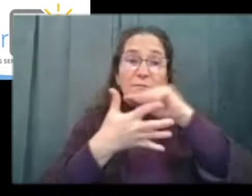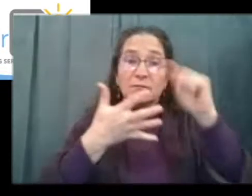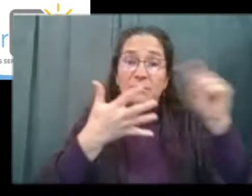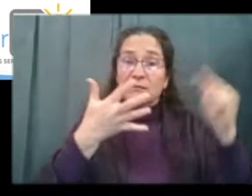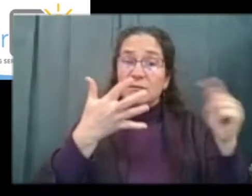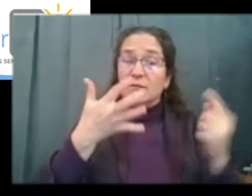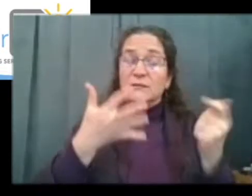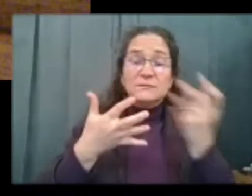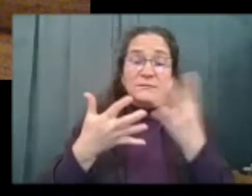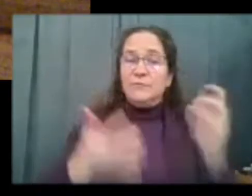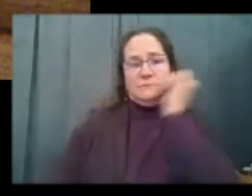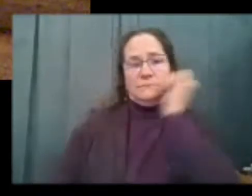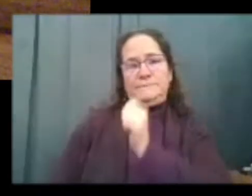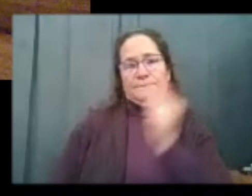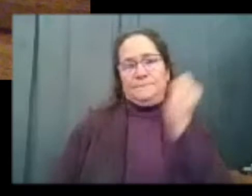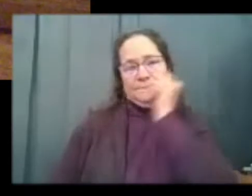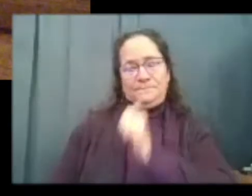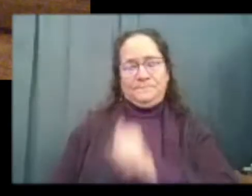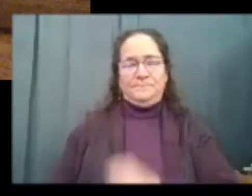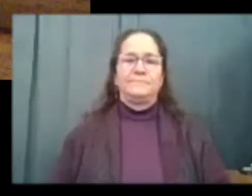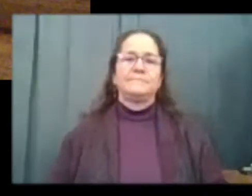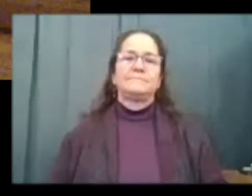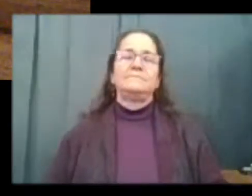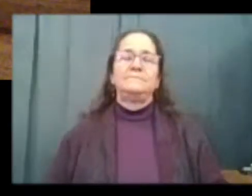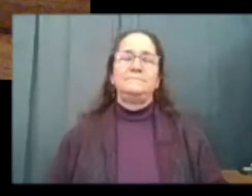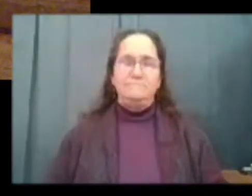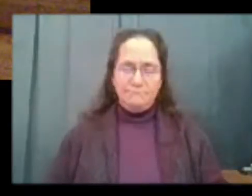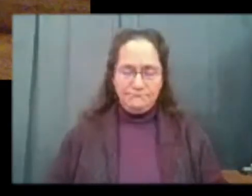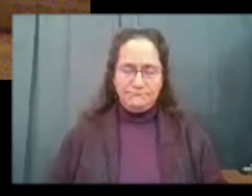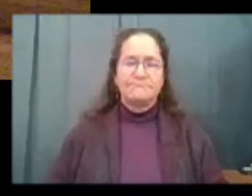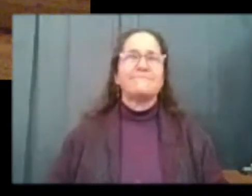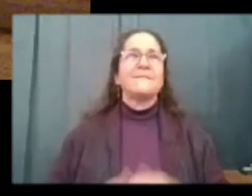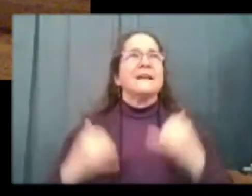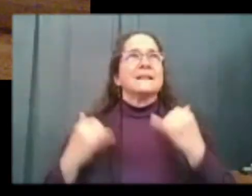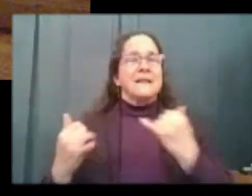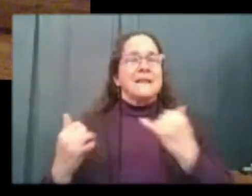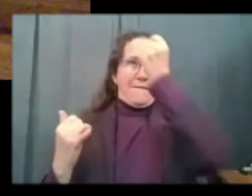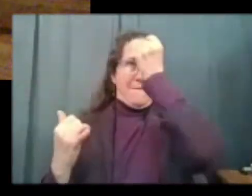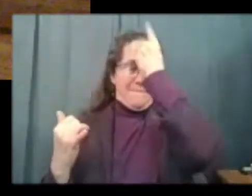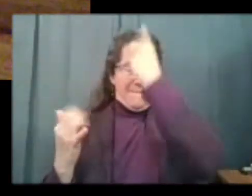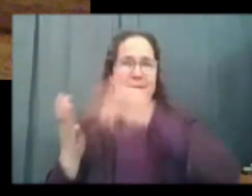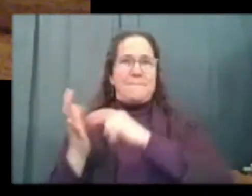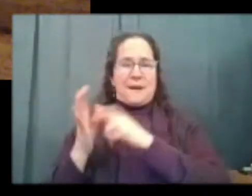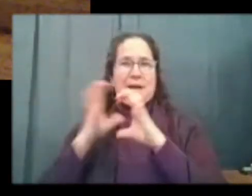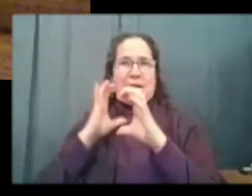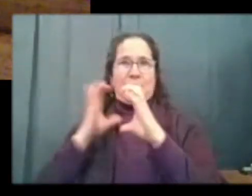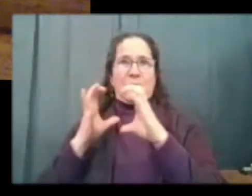Now that we have an understanding of what we mean by communication mode, how